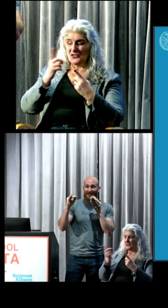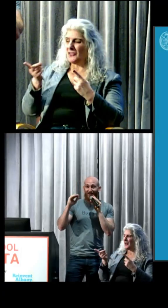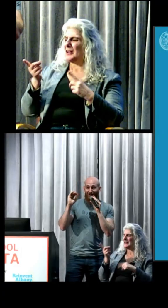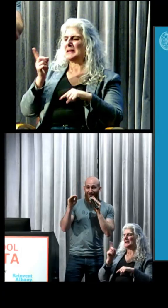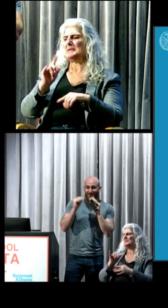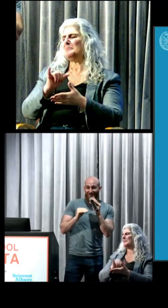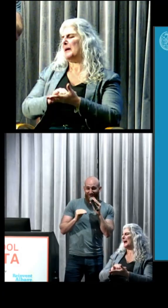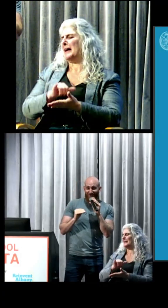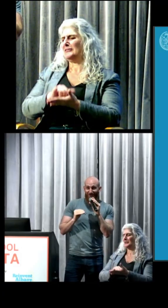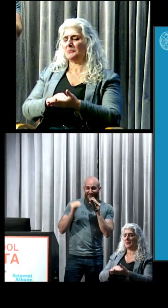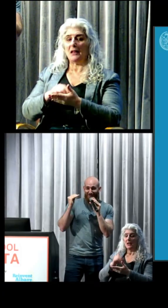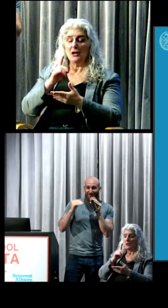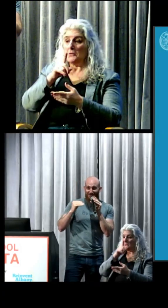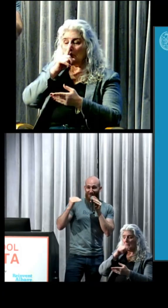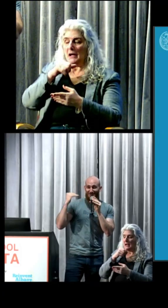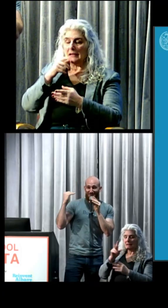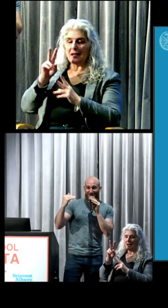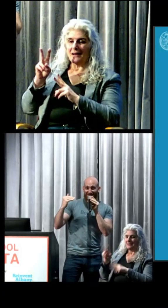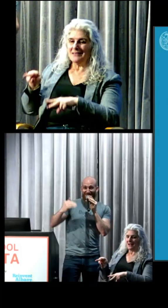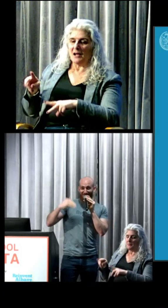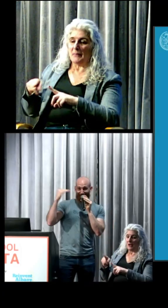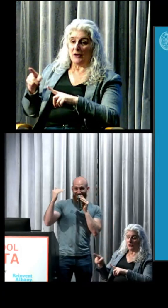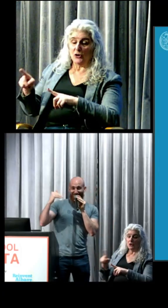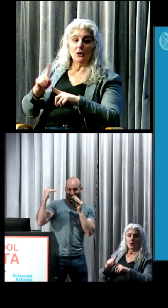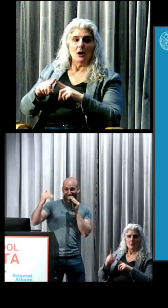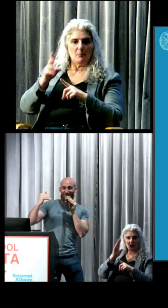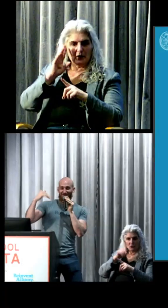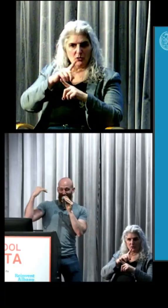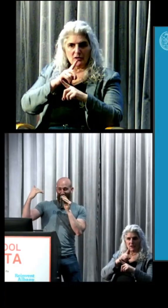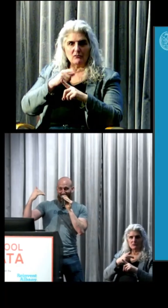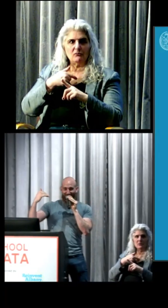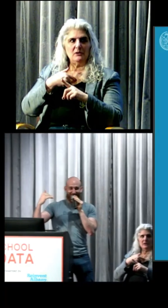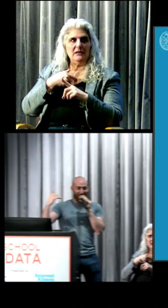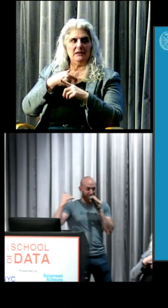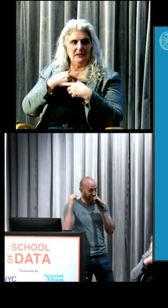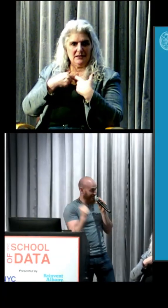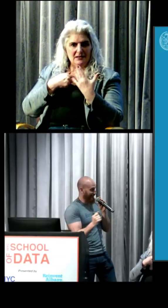Sacrificed accuracy from a geographic perspective to make choice comprehensible, right?